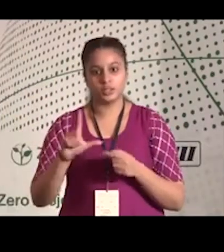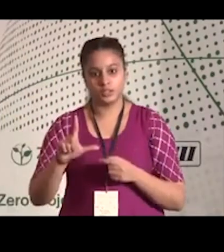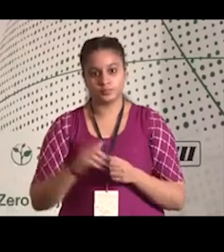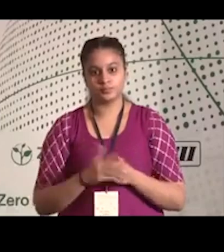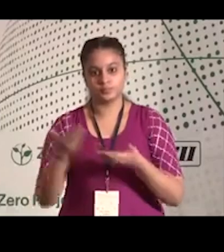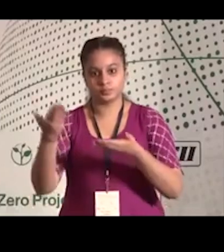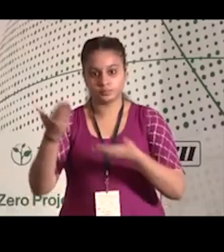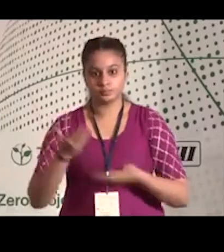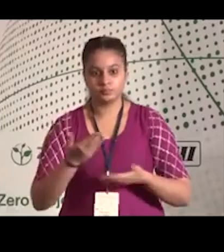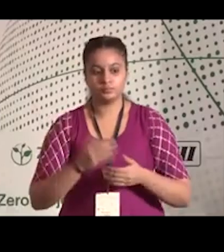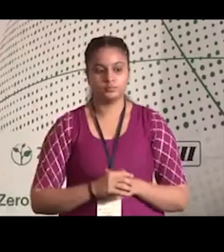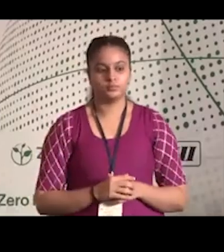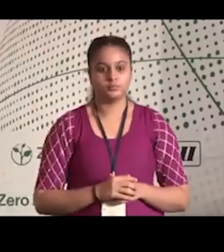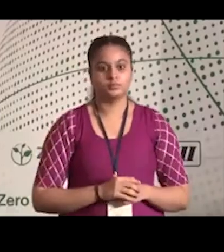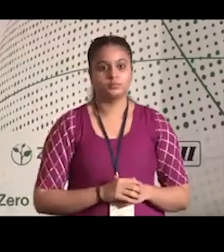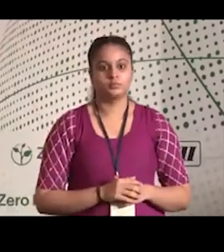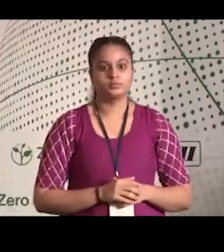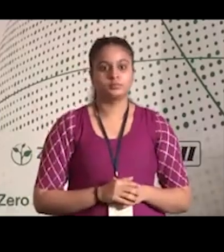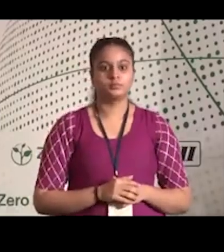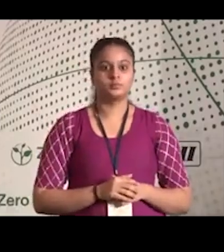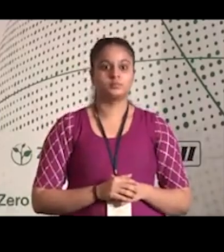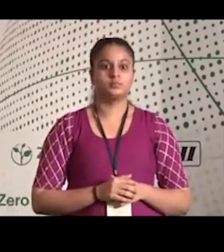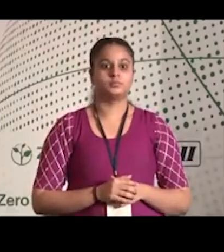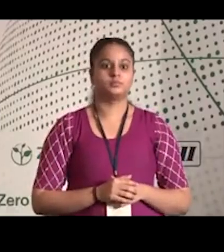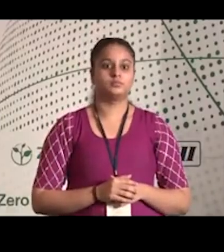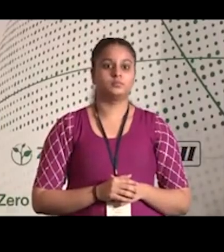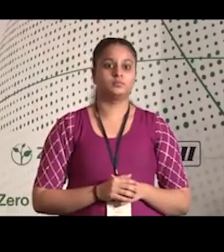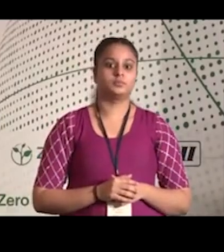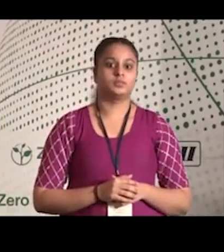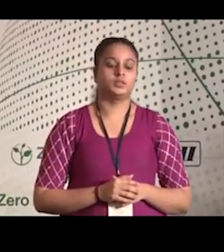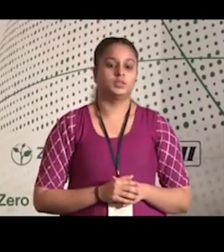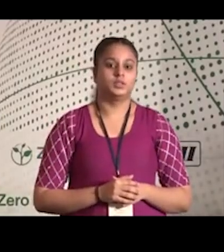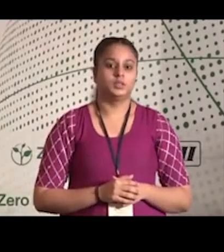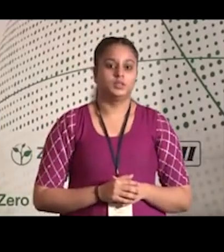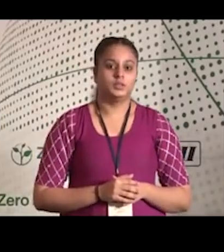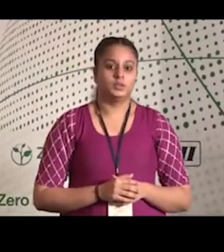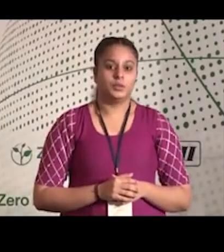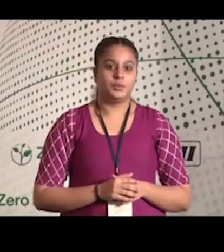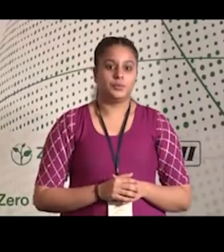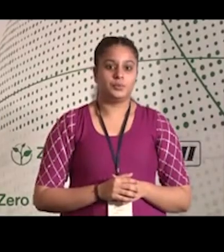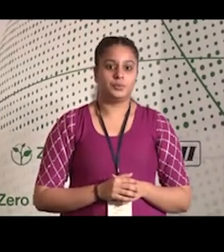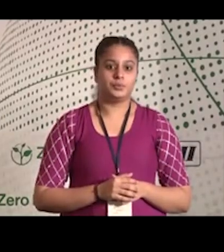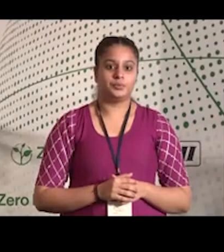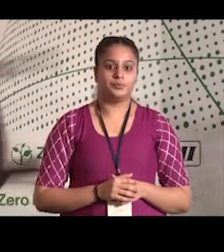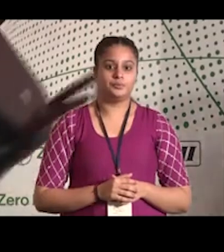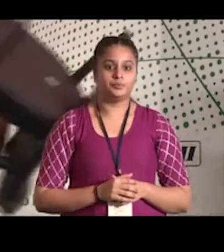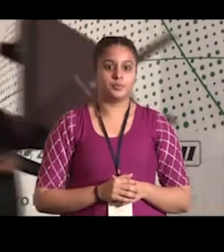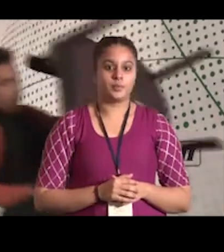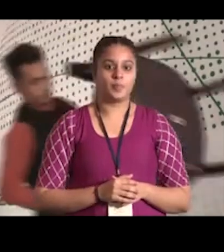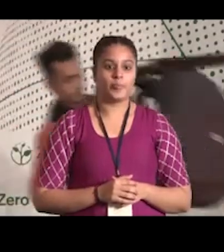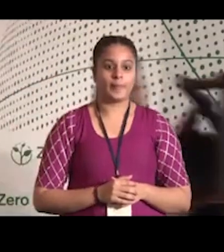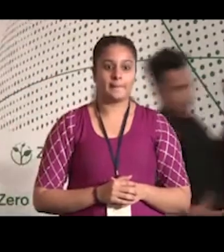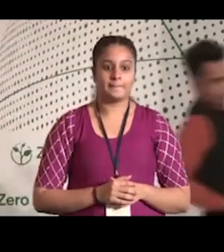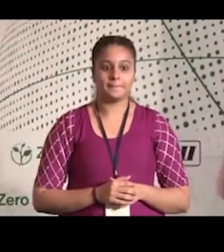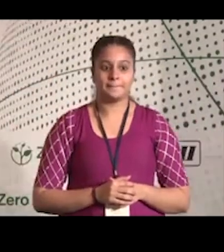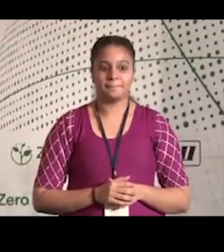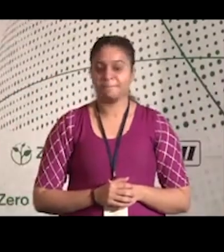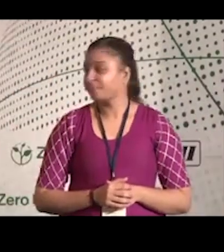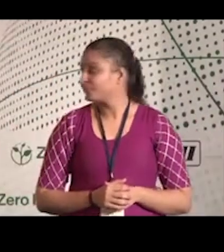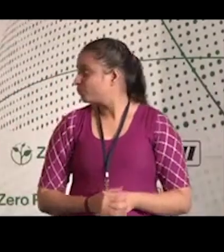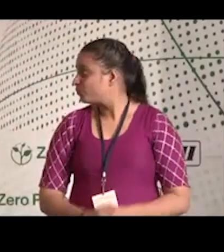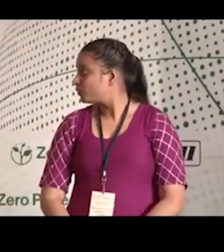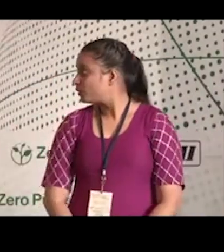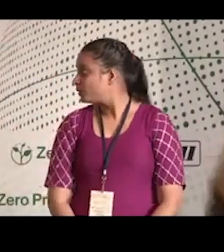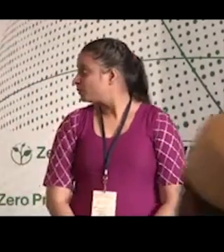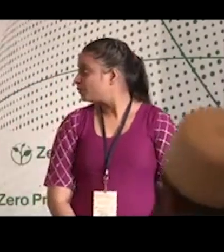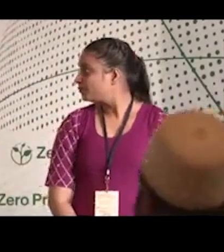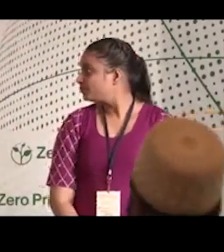for us.